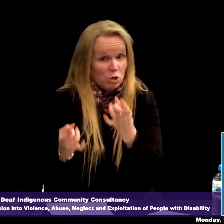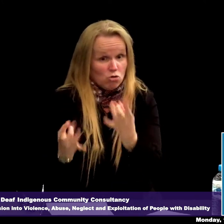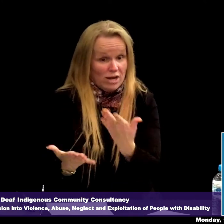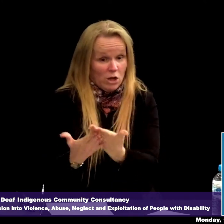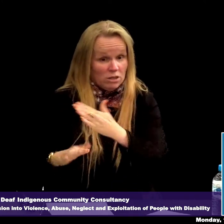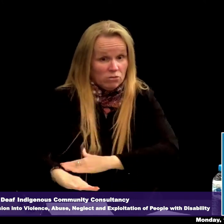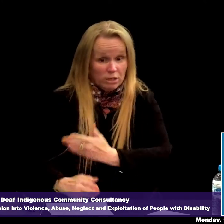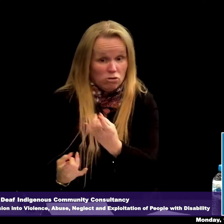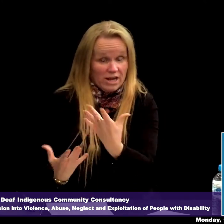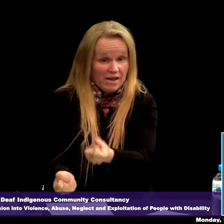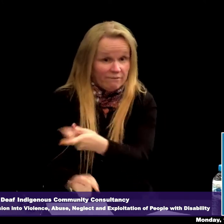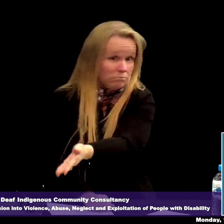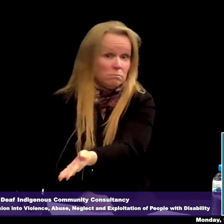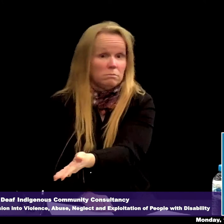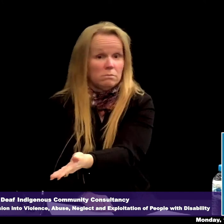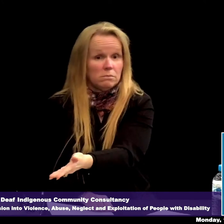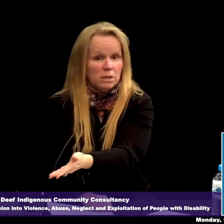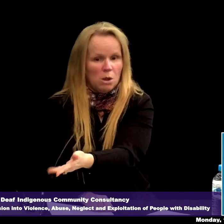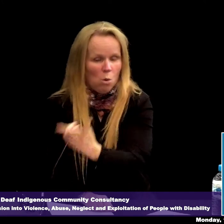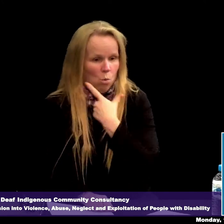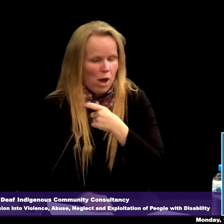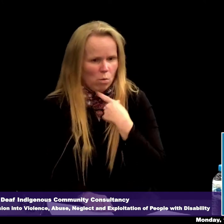The skills - those experts are already there on country.